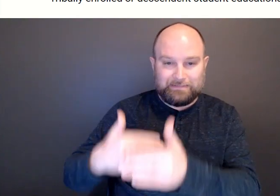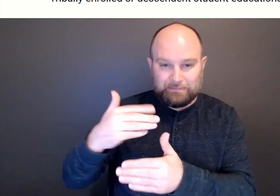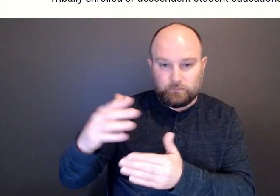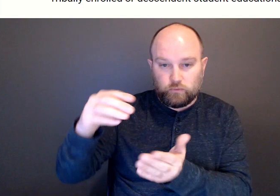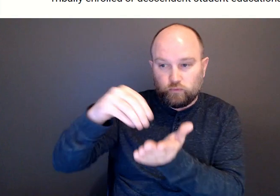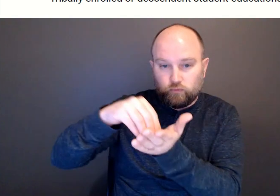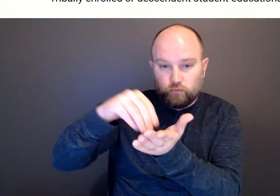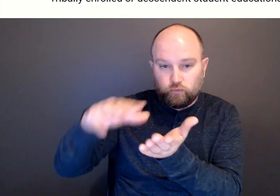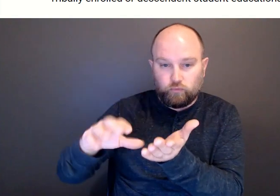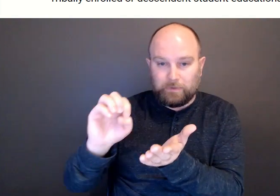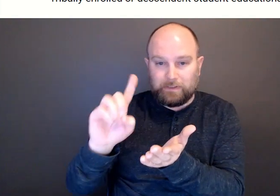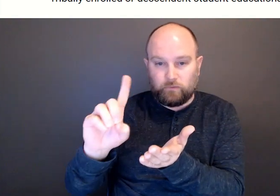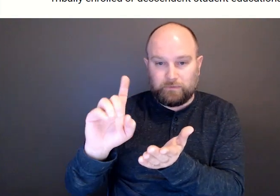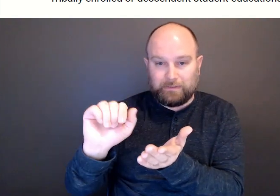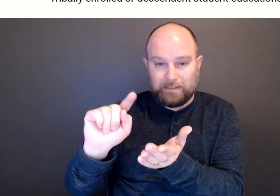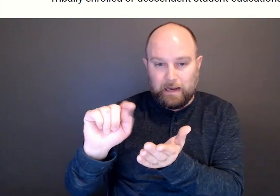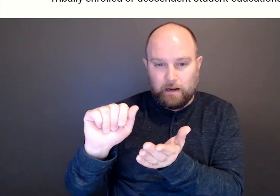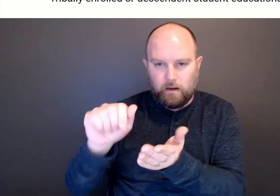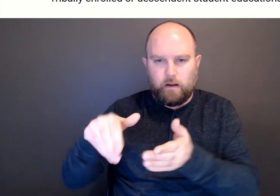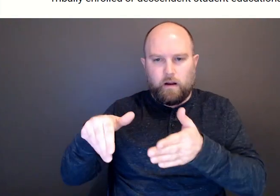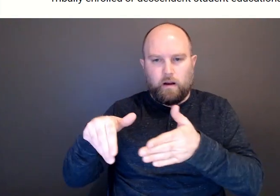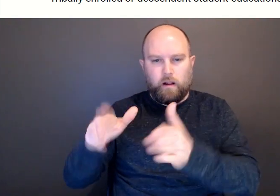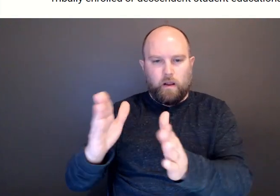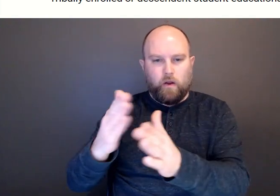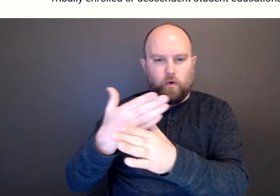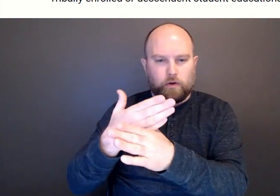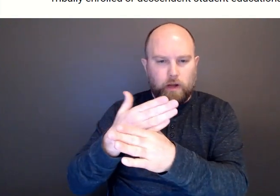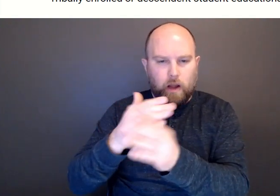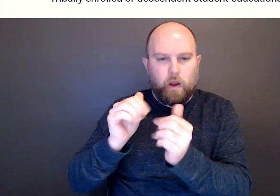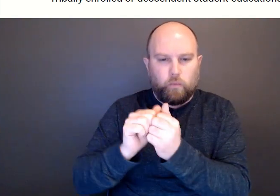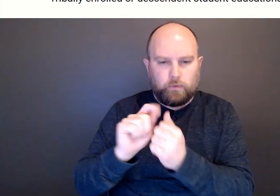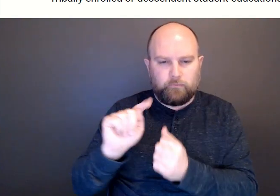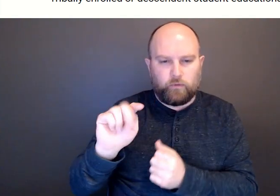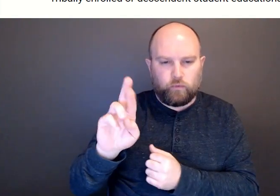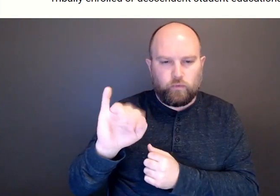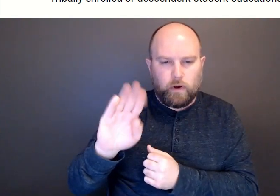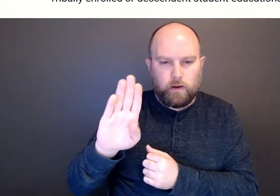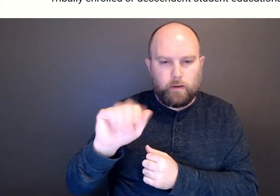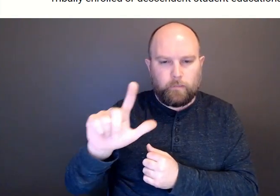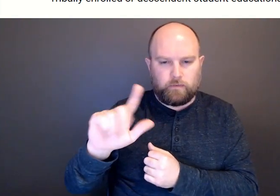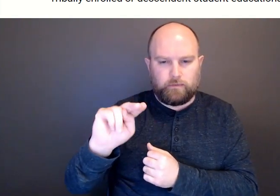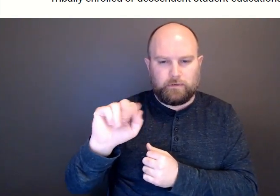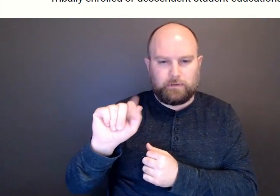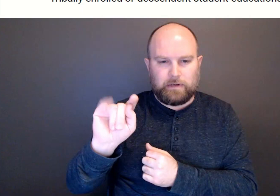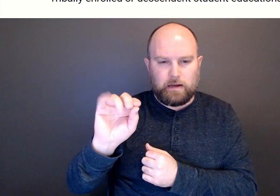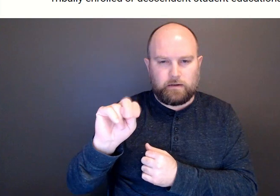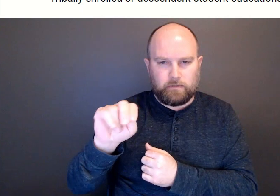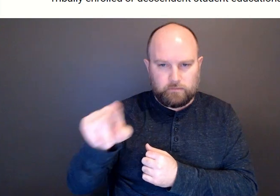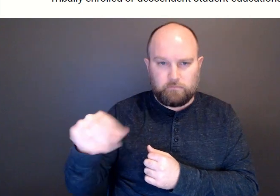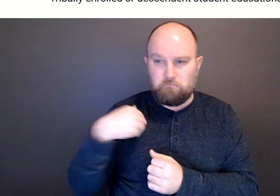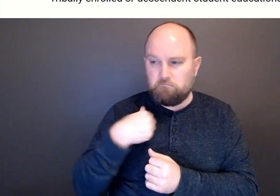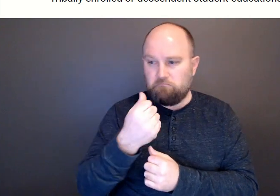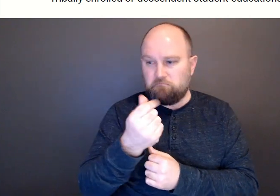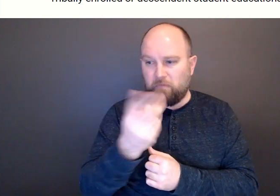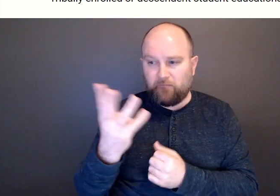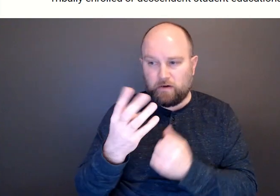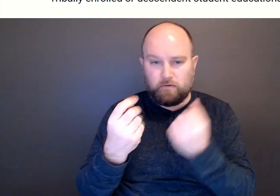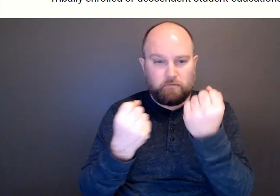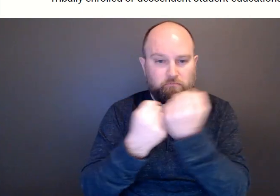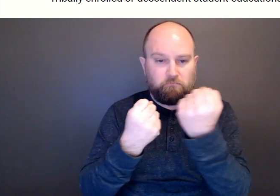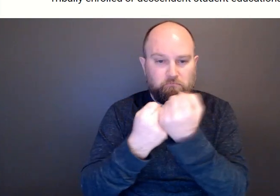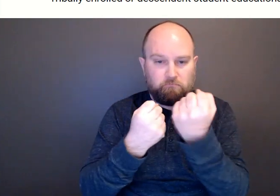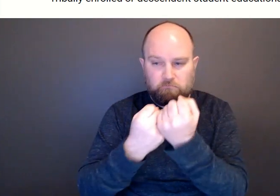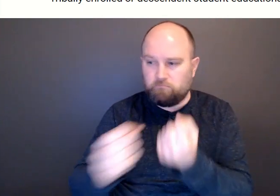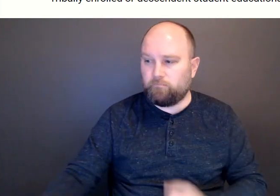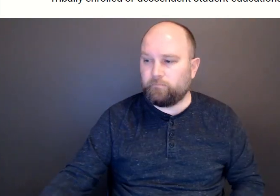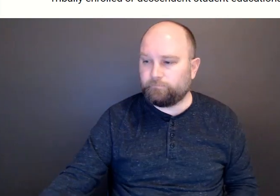regarding tribally enrolled or descendant students and their data and will allow tribal Nations